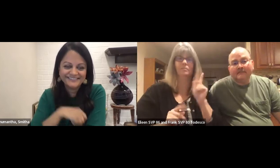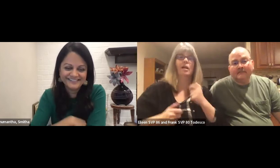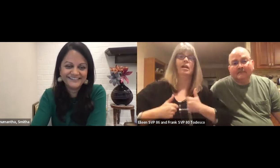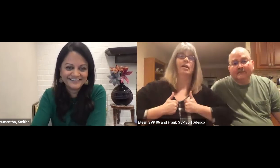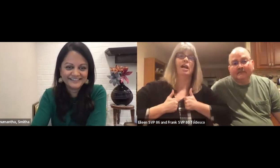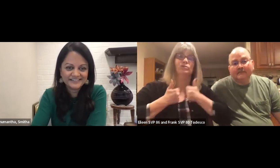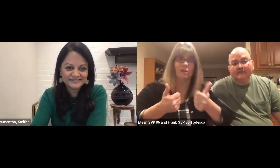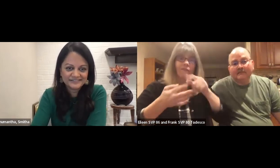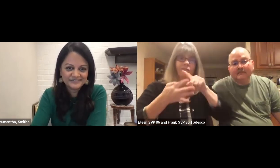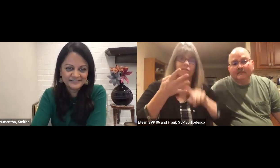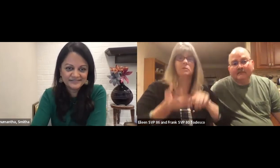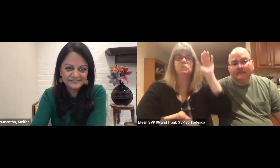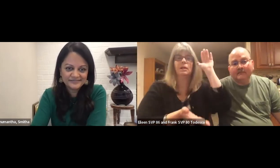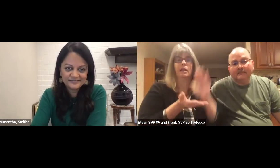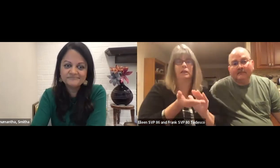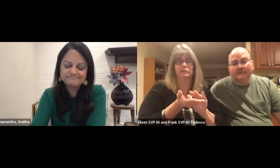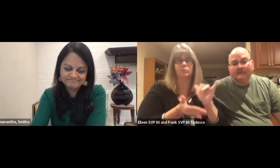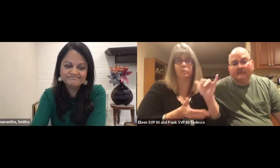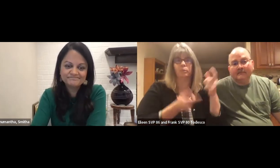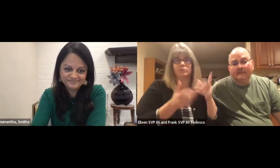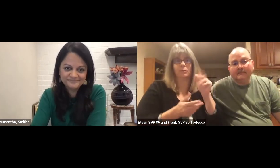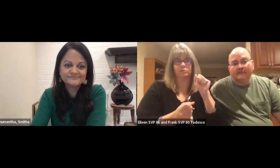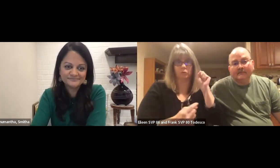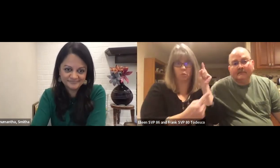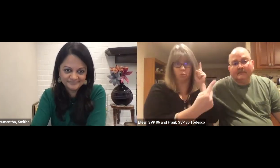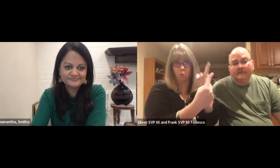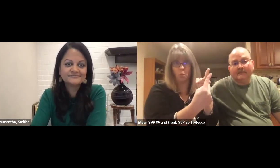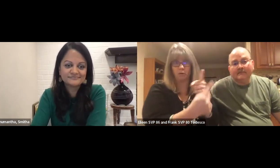she is very loud, and she can, you know, speak a lot,